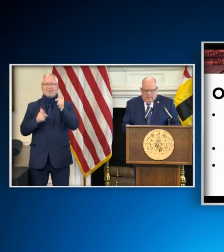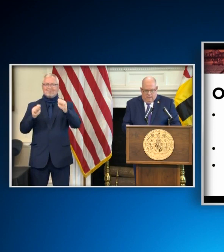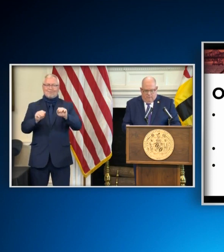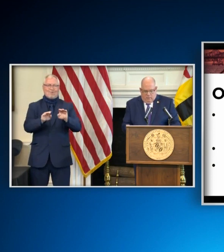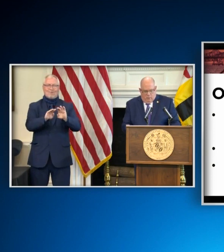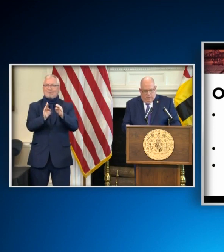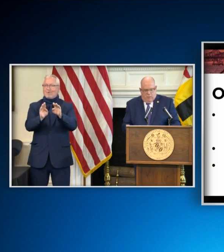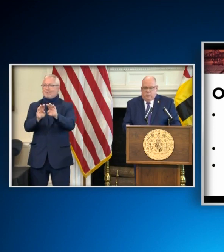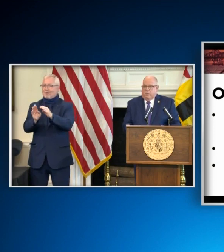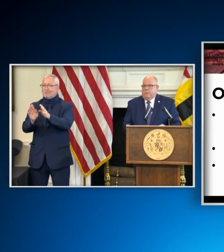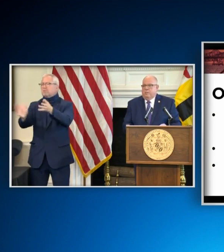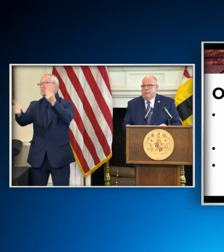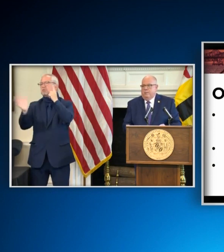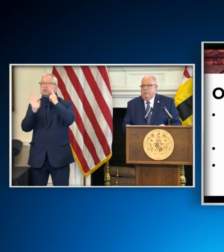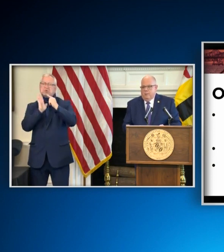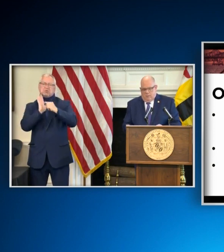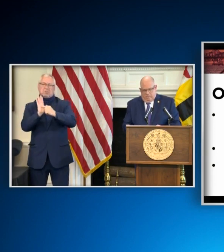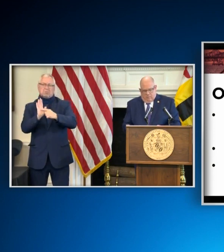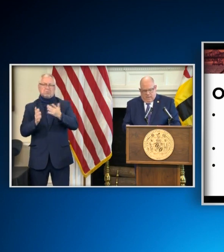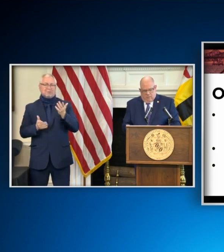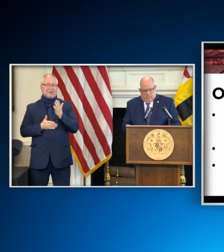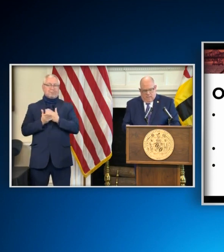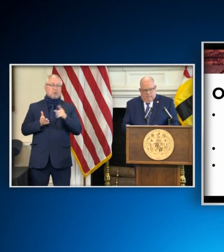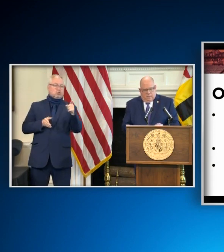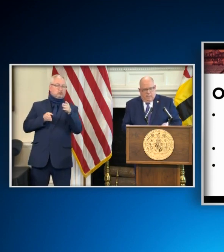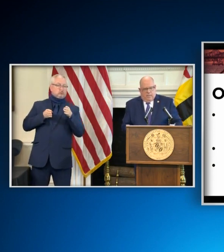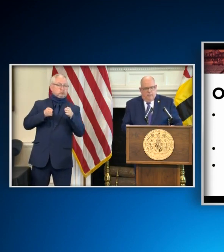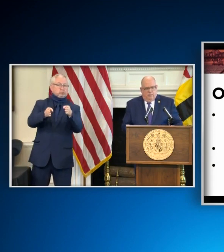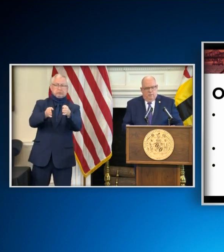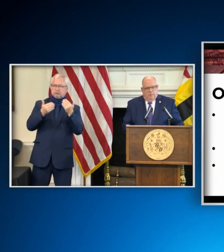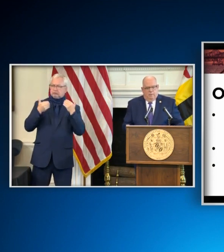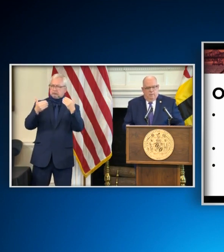WE ARE FINDING INNOVATIVE WAYS TO SUPPORT OUR RESTAURANT BUSINESS AS.